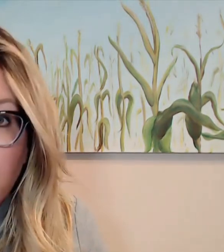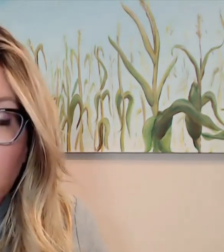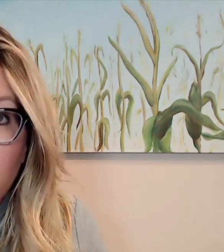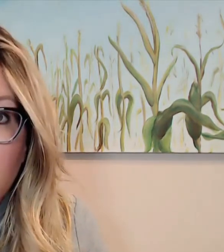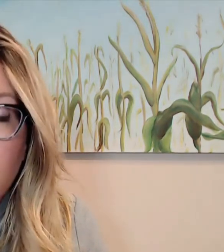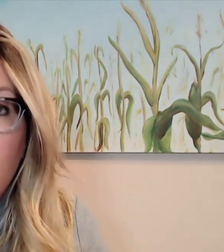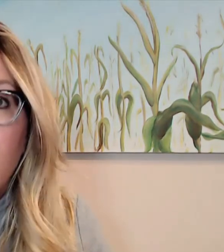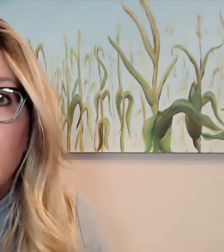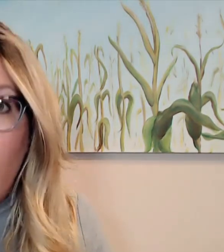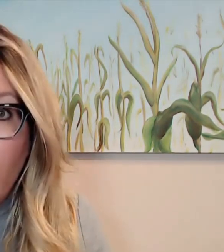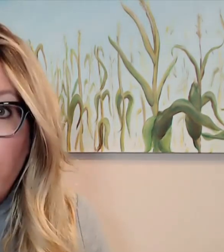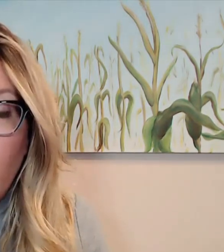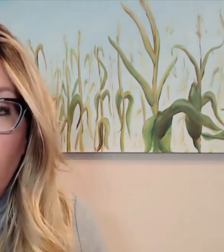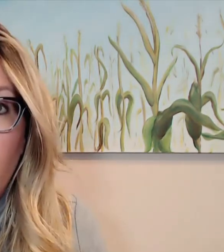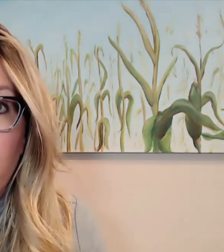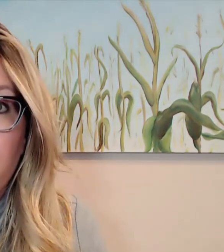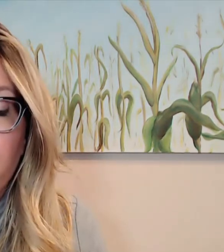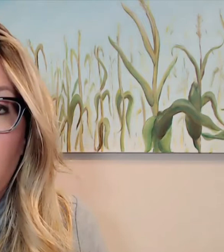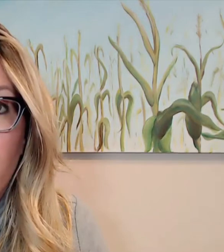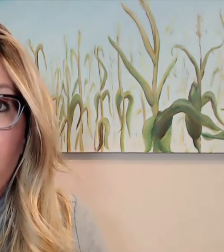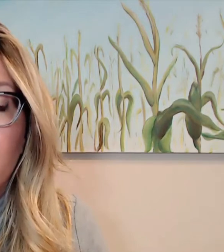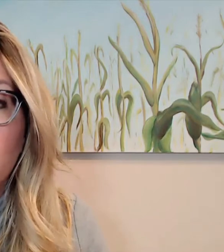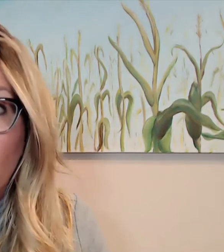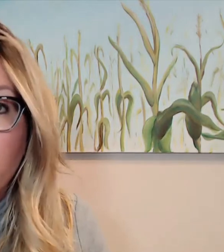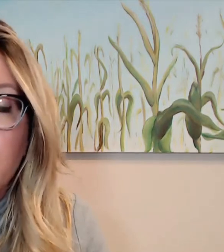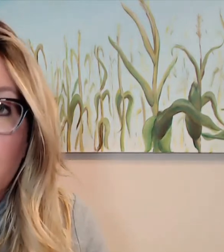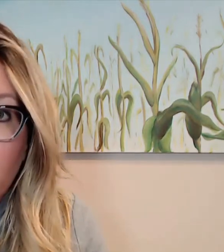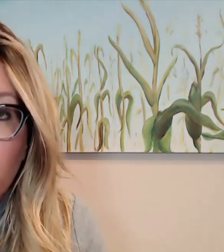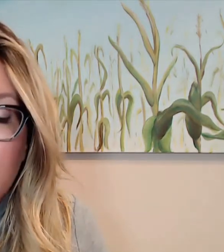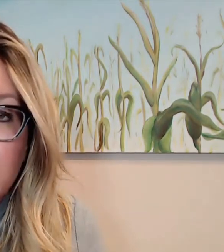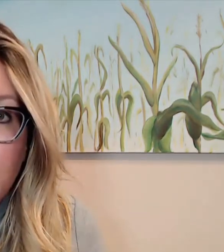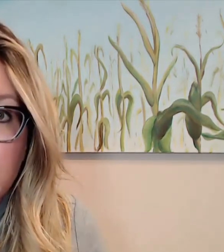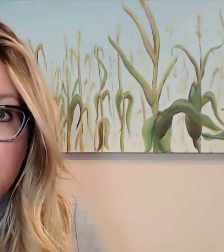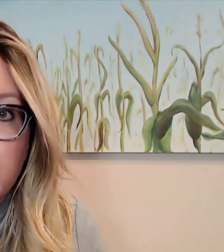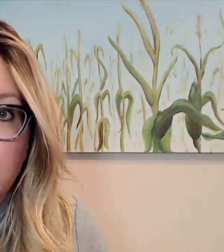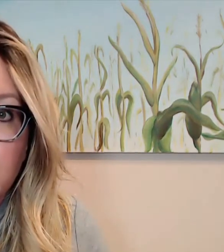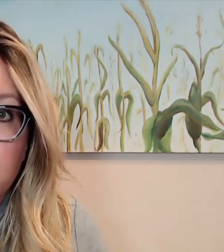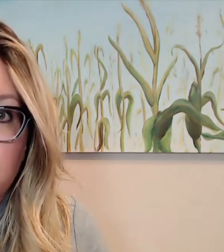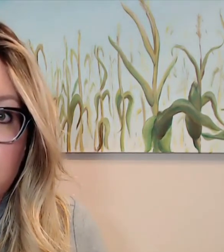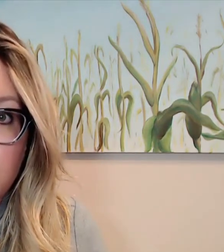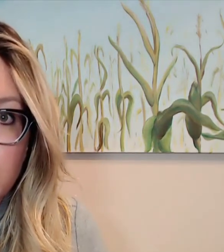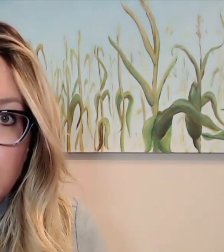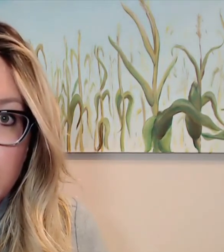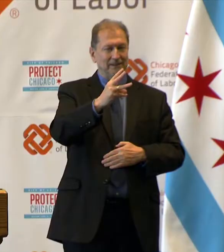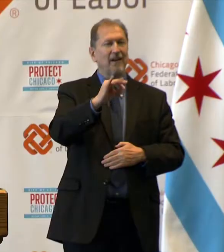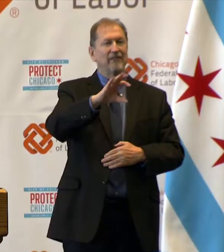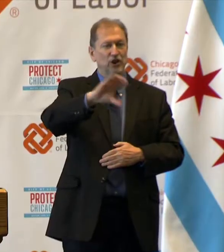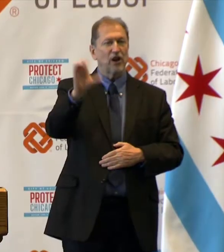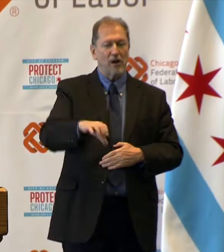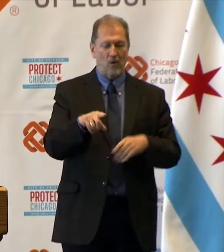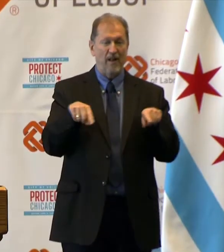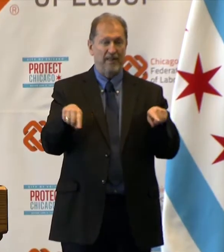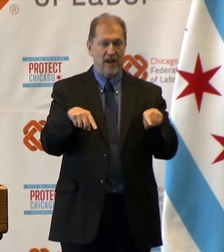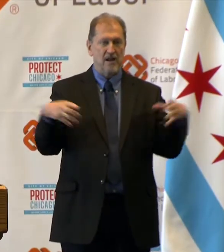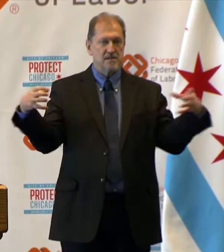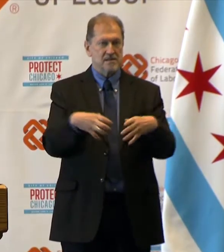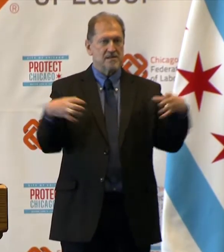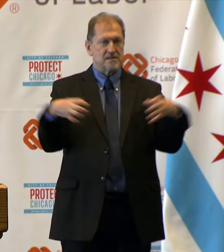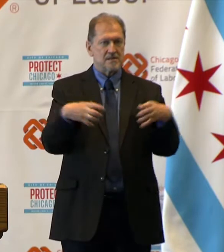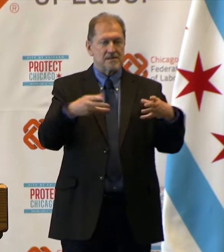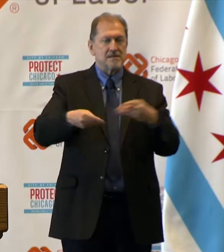SPREAD AMONG 18-39-YEAR-OLDS.